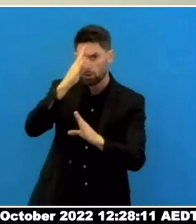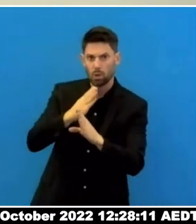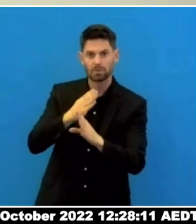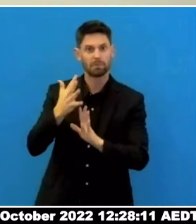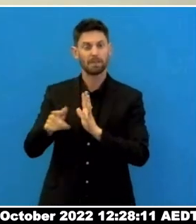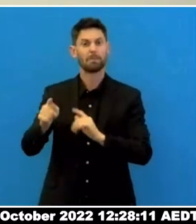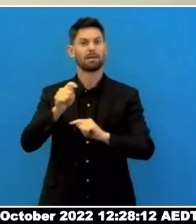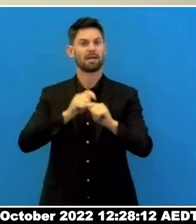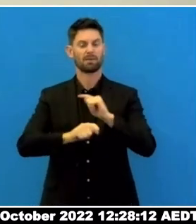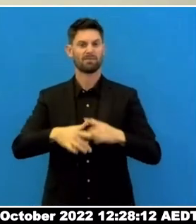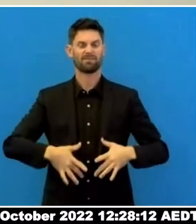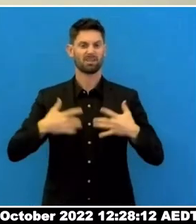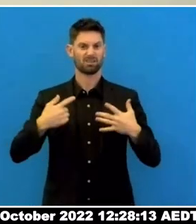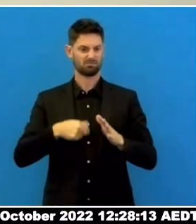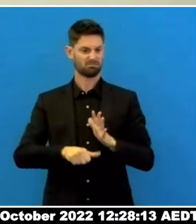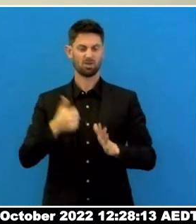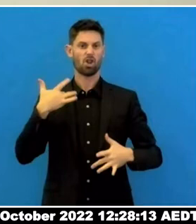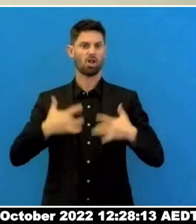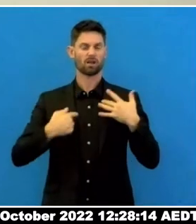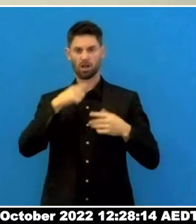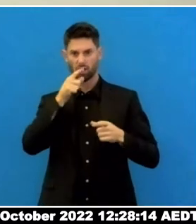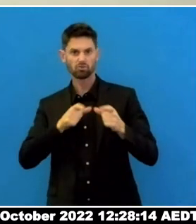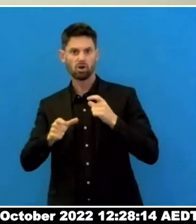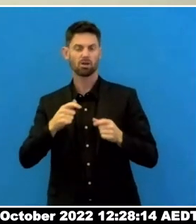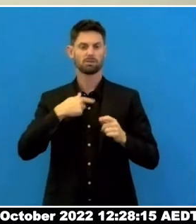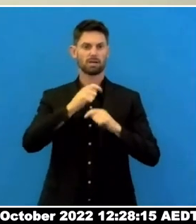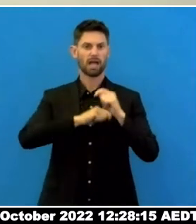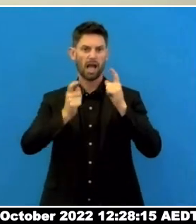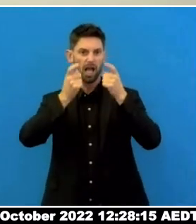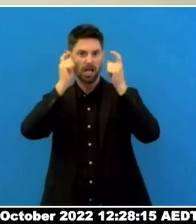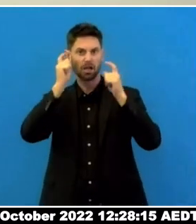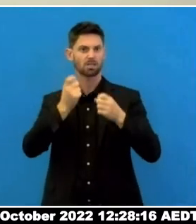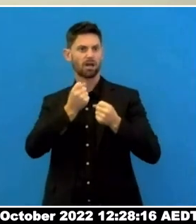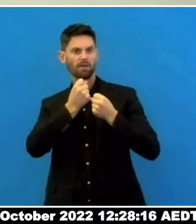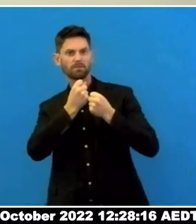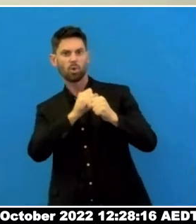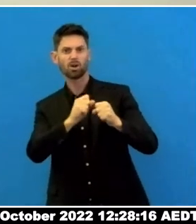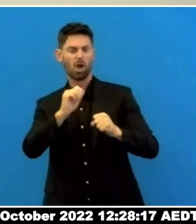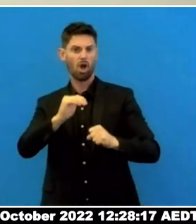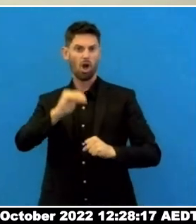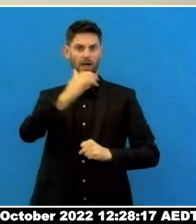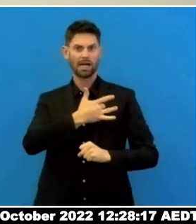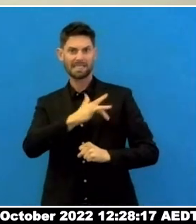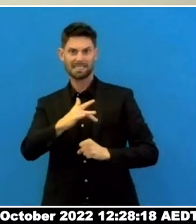to loss of agency and control. To anxiety, to avoidance, to hypersensitivity to threat and injustice.